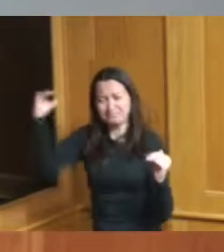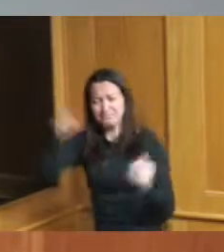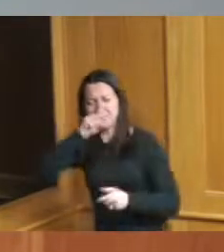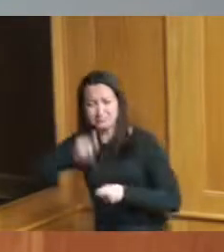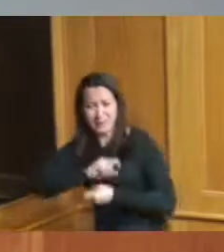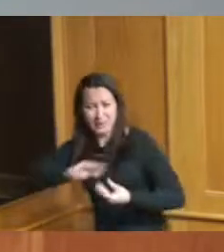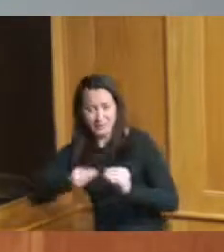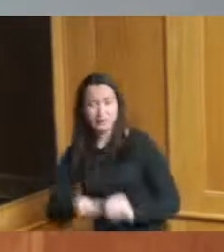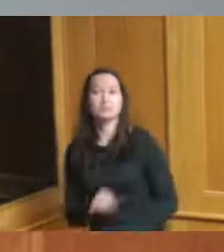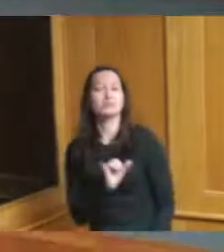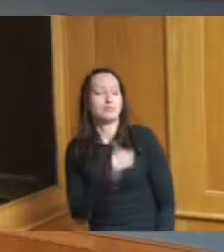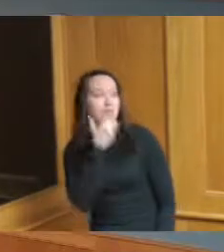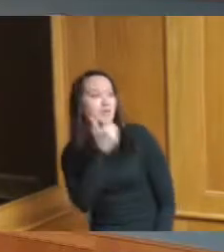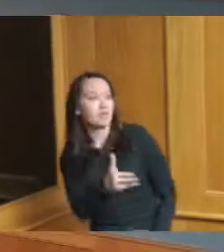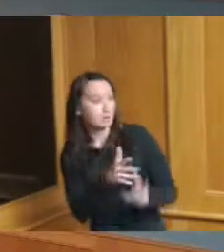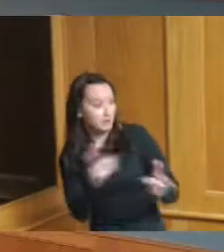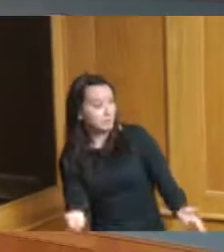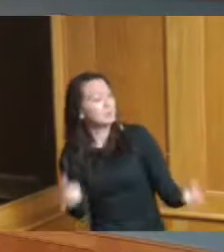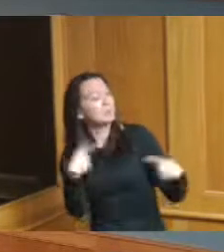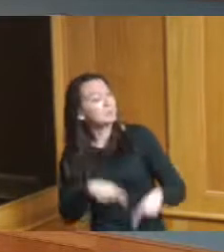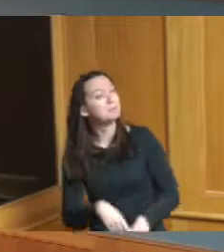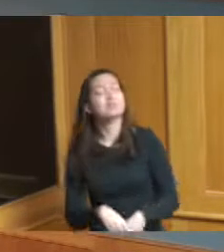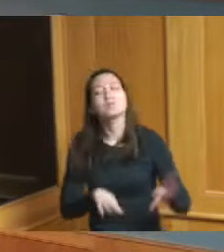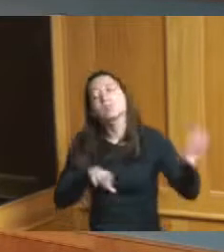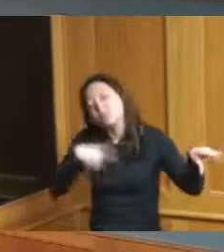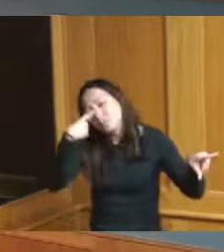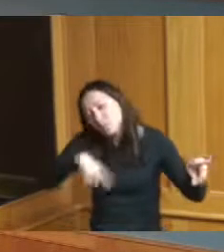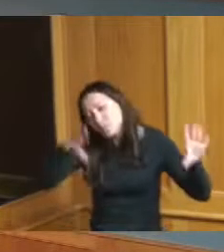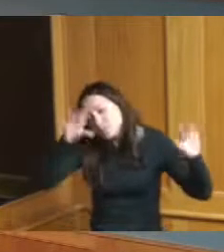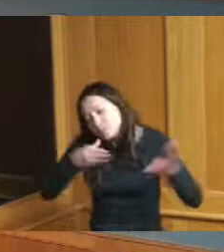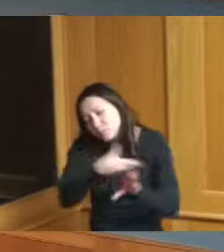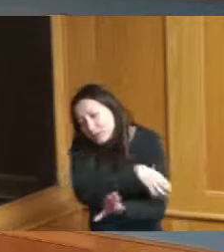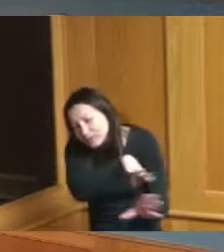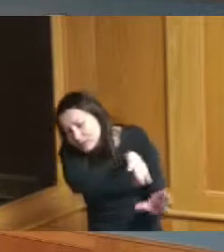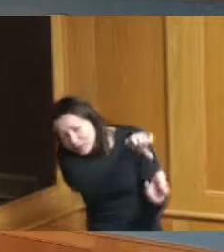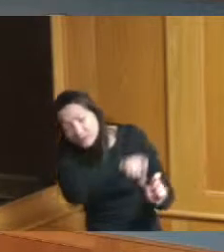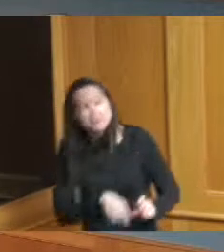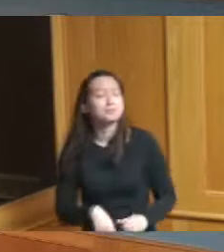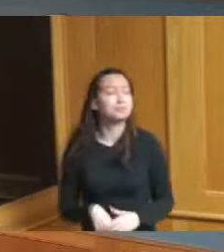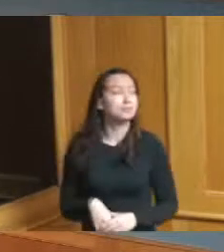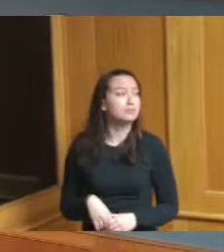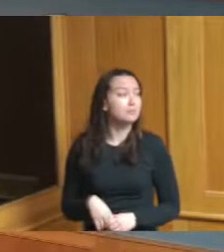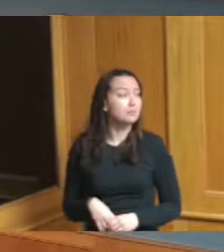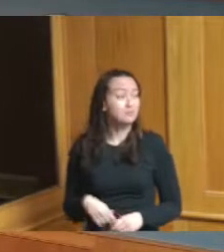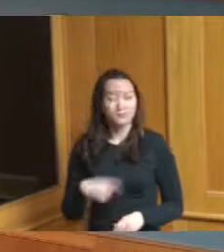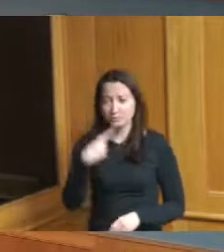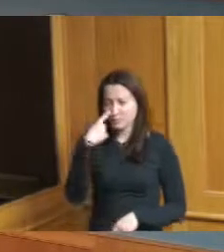okay thank you so much for coming thank you Madam President before he leaves I want to ask the